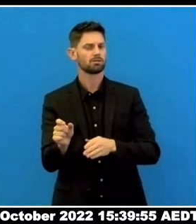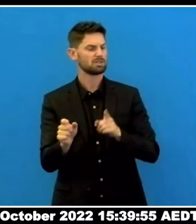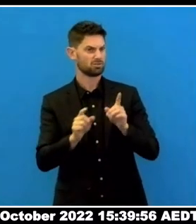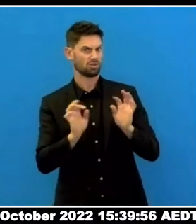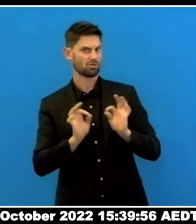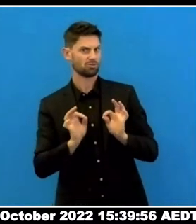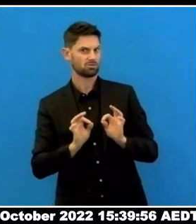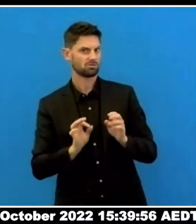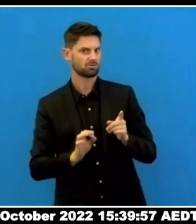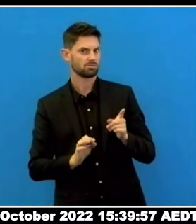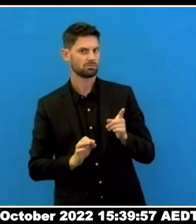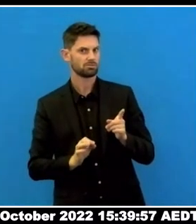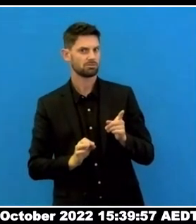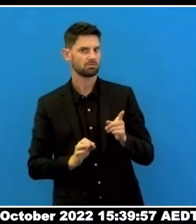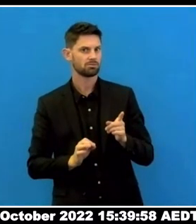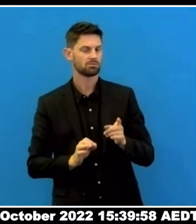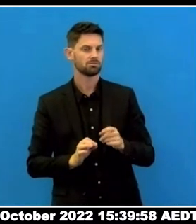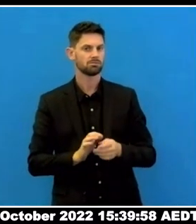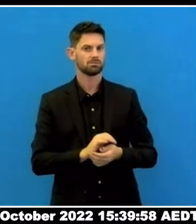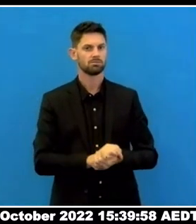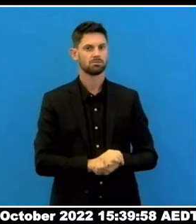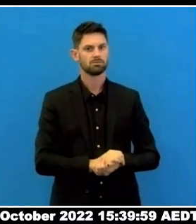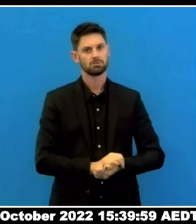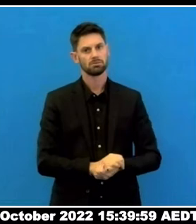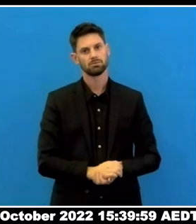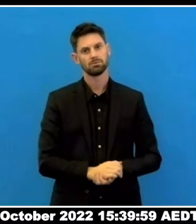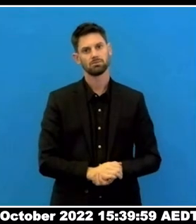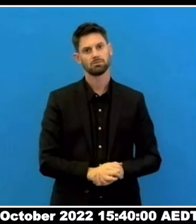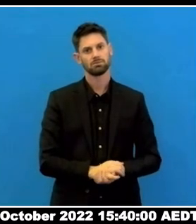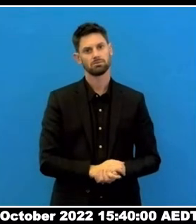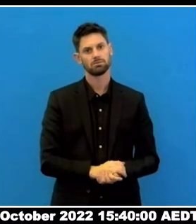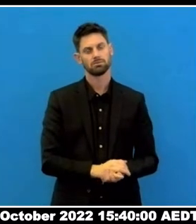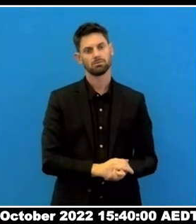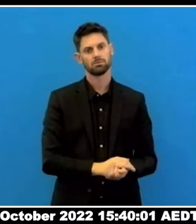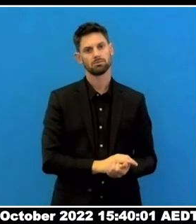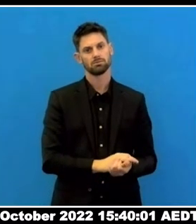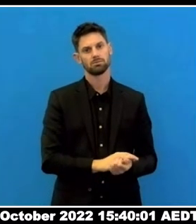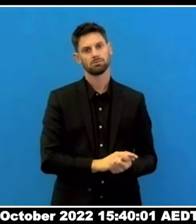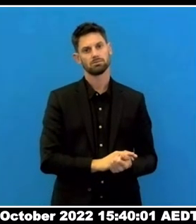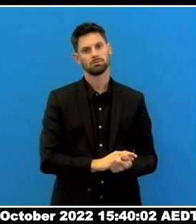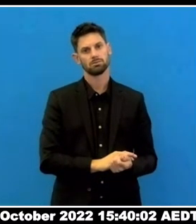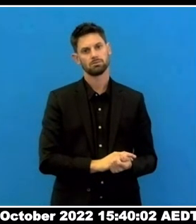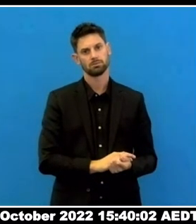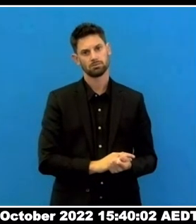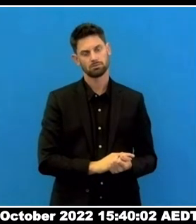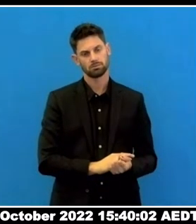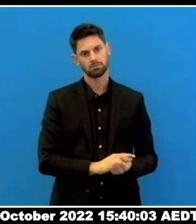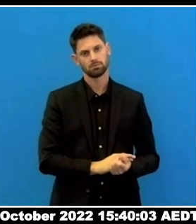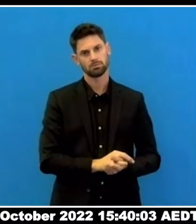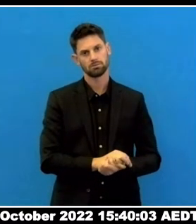Like, a counsellor or what is for psychology or, you know, other sort of support.